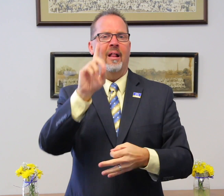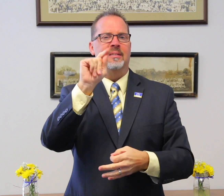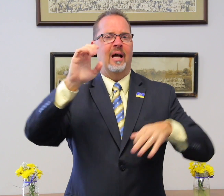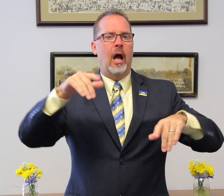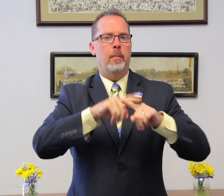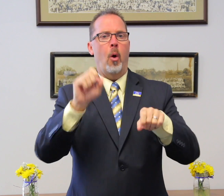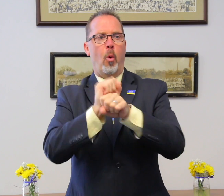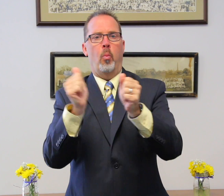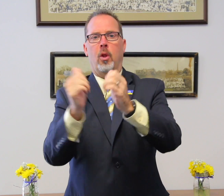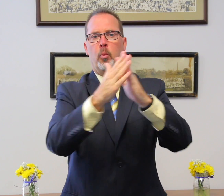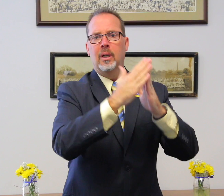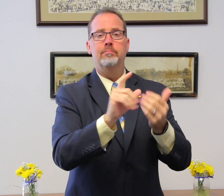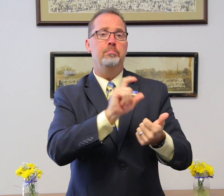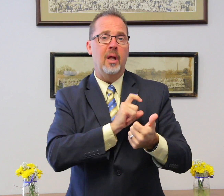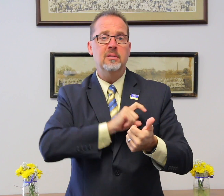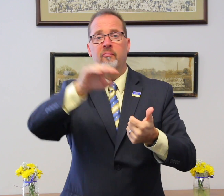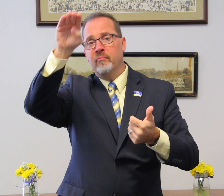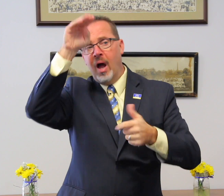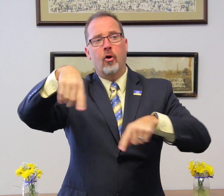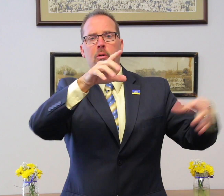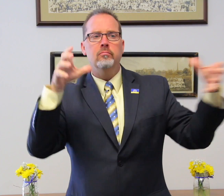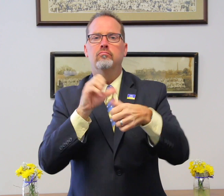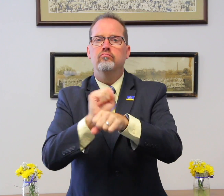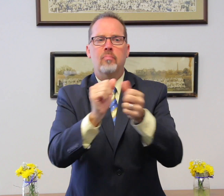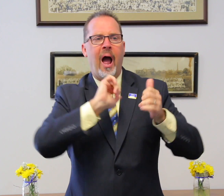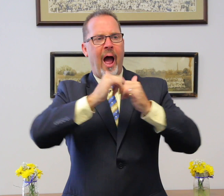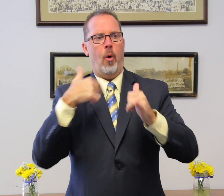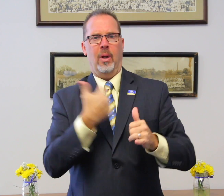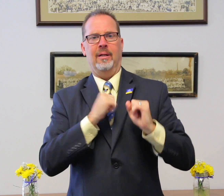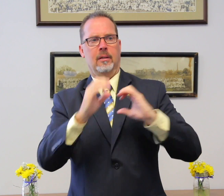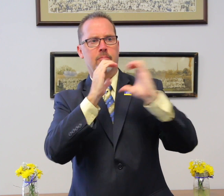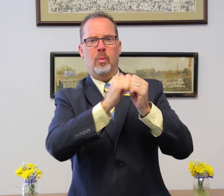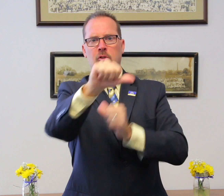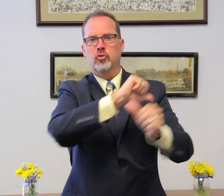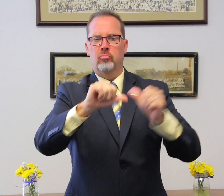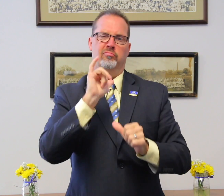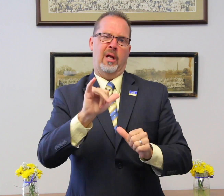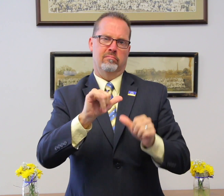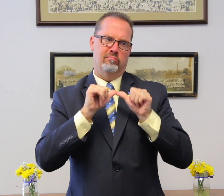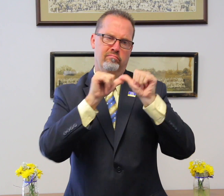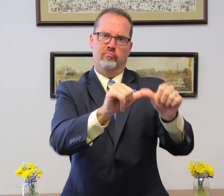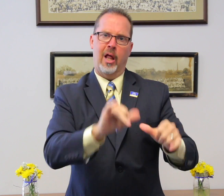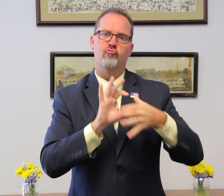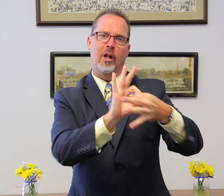haven't decided exactly what the plans will look like but it usually involves some sort of partnership with local police officers and fire departments to